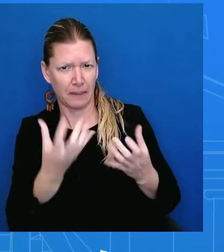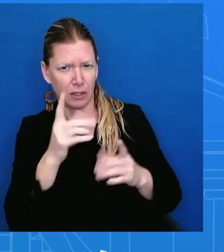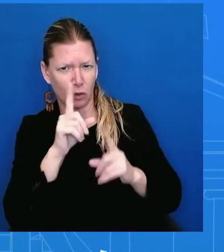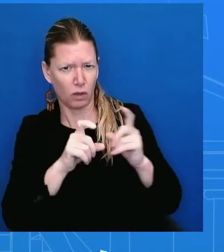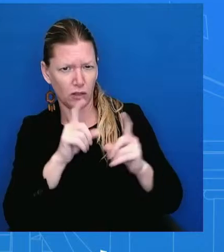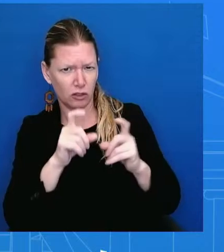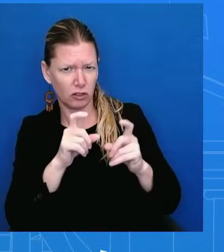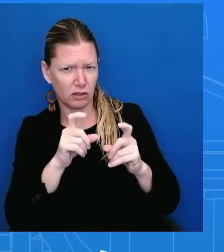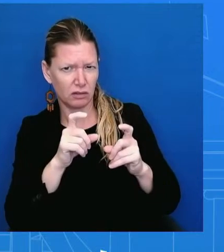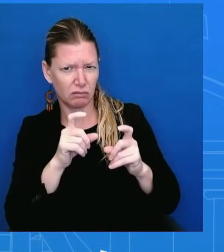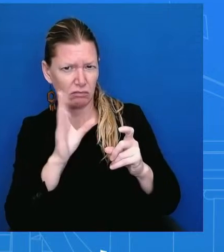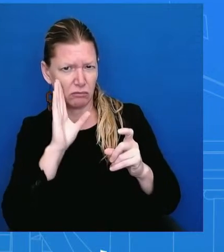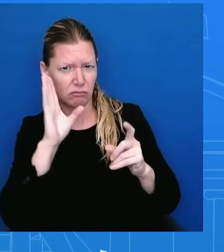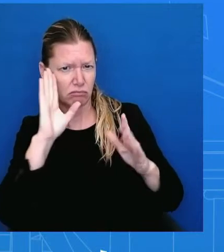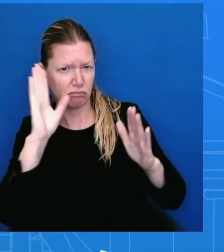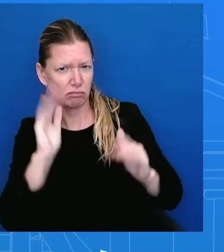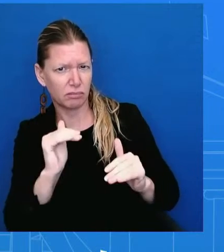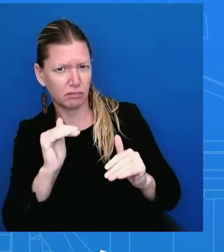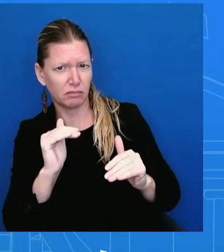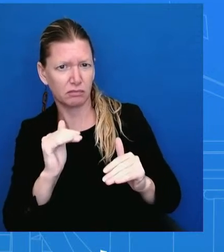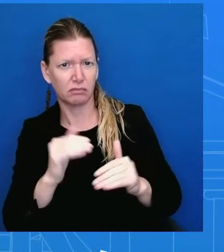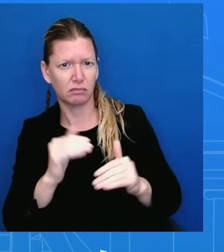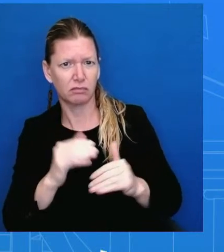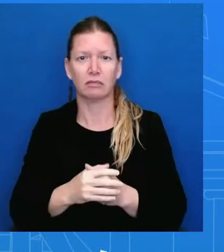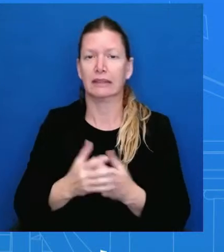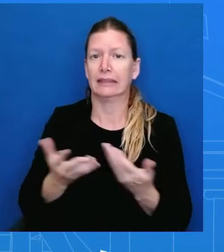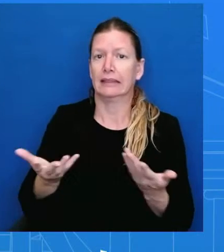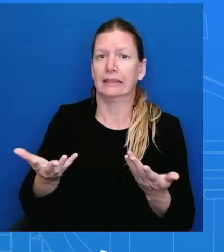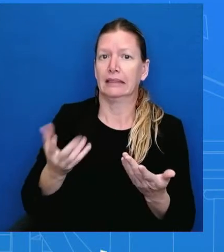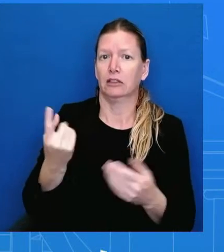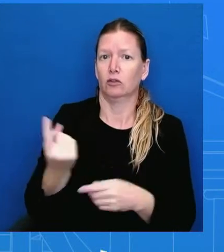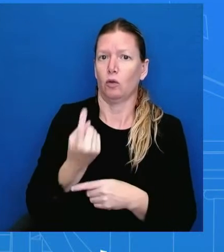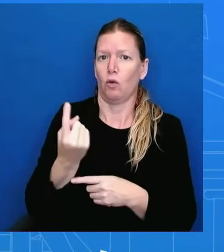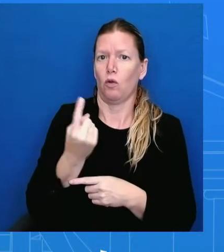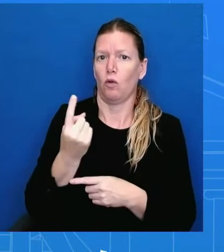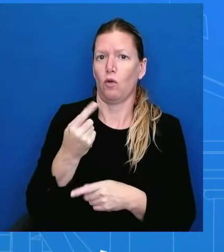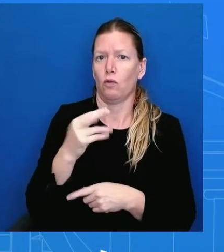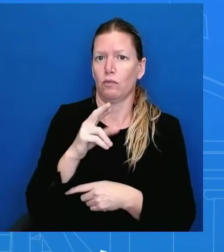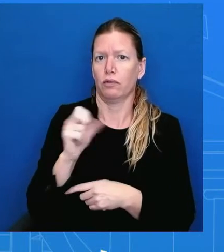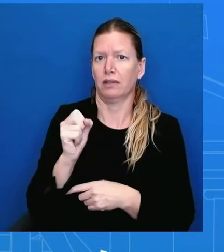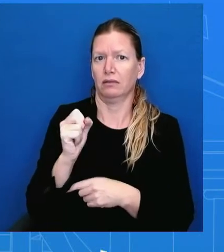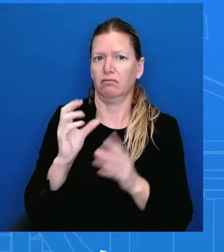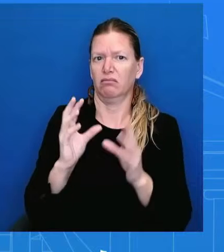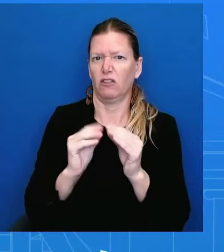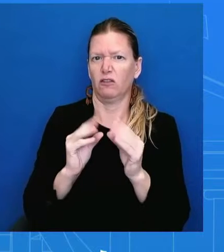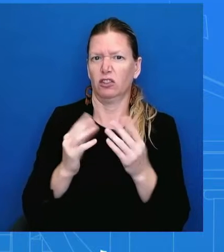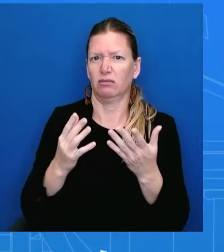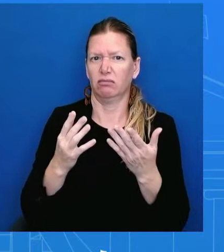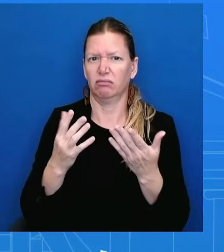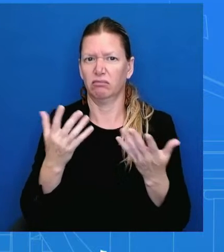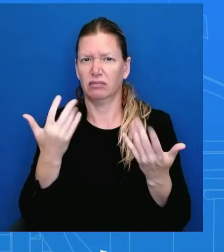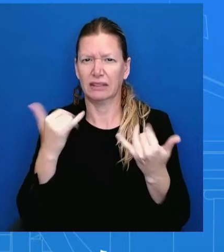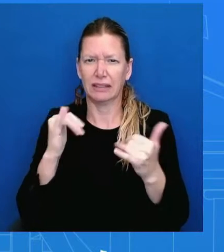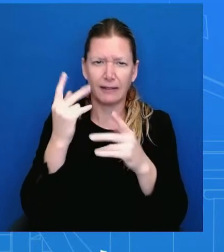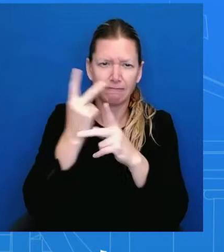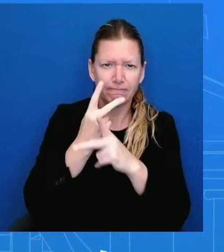I'm not going to -- we're still working it out, so I'm not going to go into specifics from here. But you can expect a solo press conference